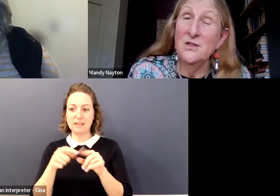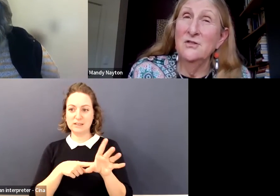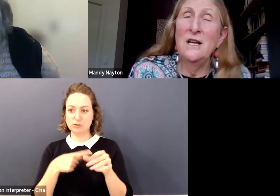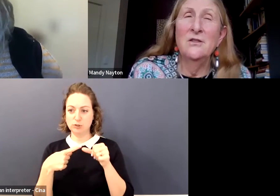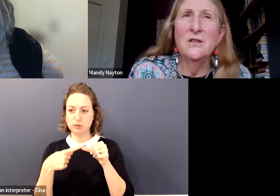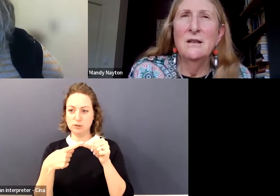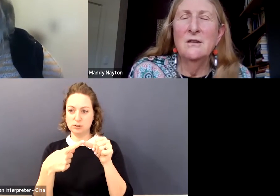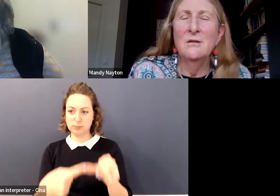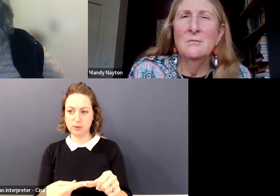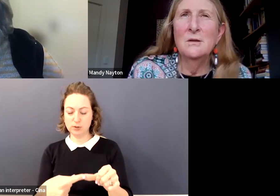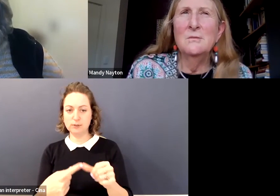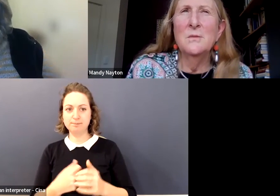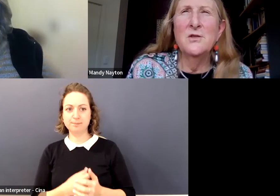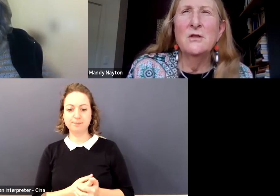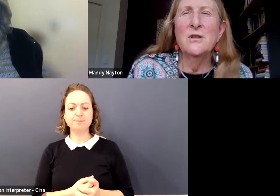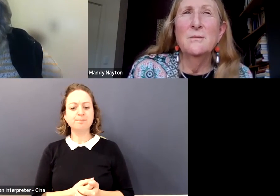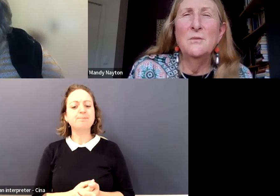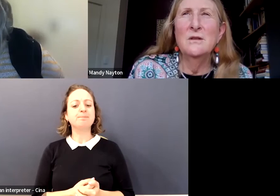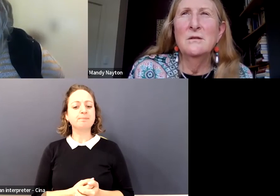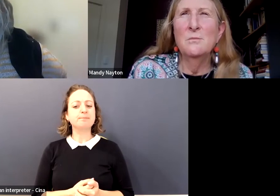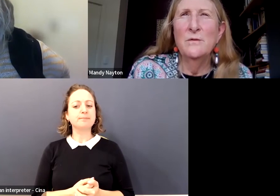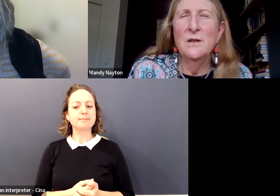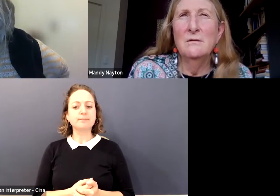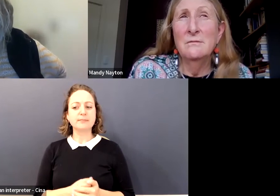it's challenge and I'm going to struggle to come up with a perfect little